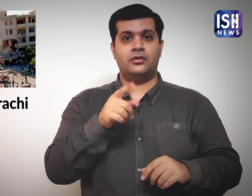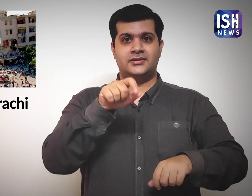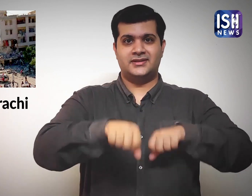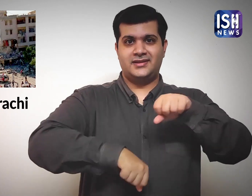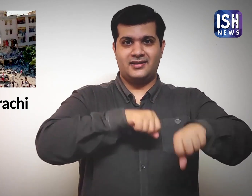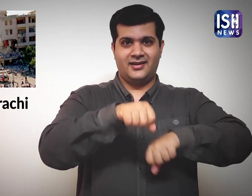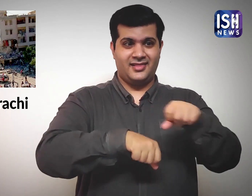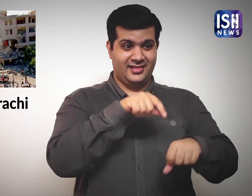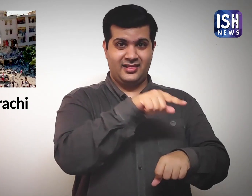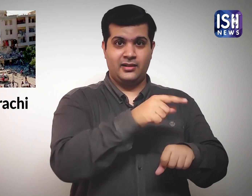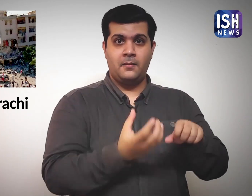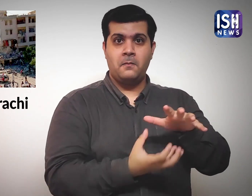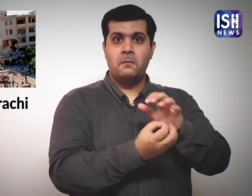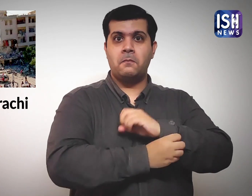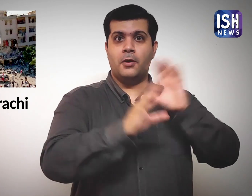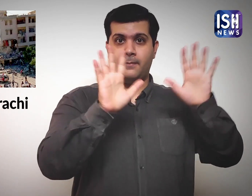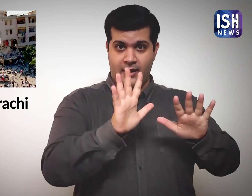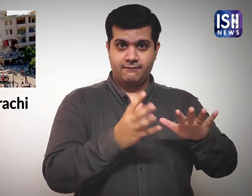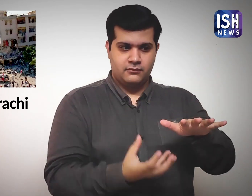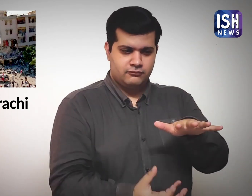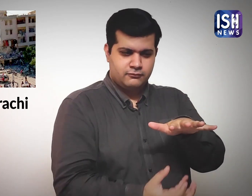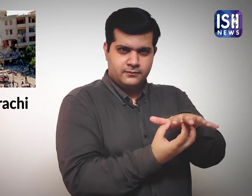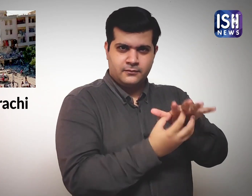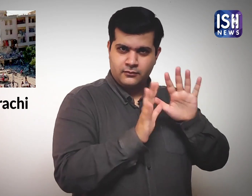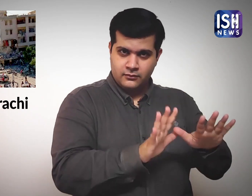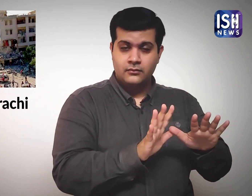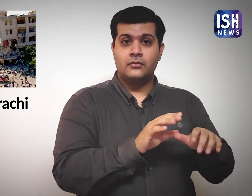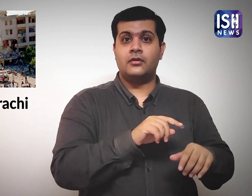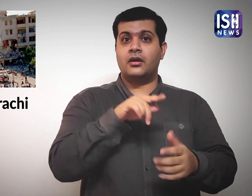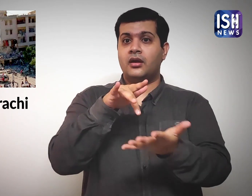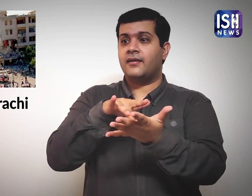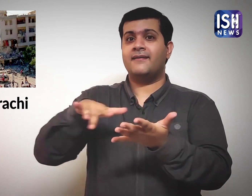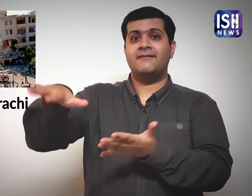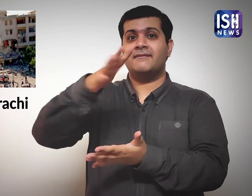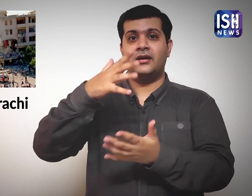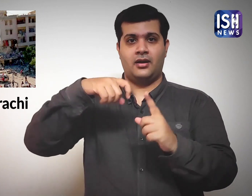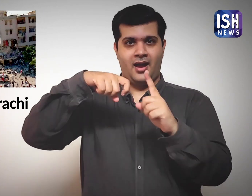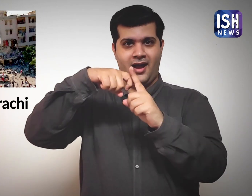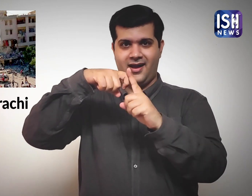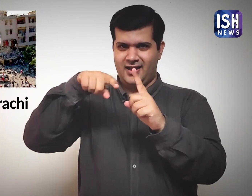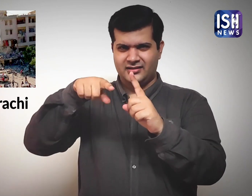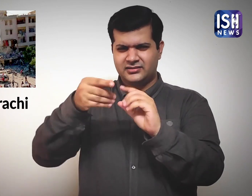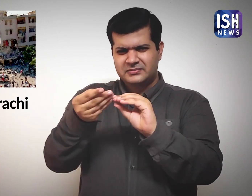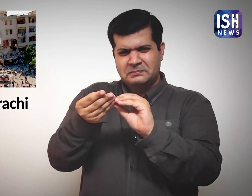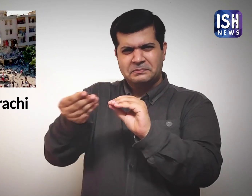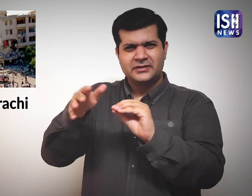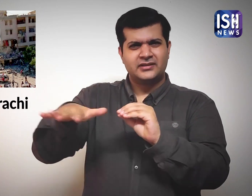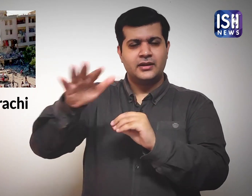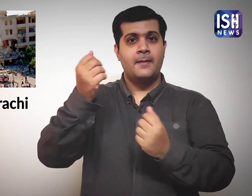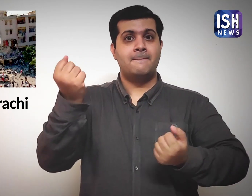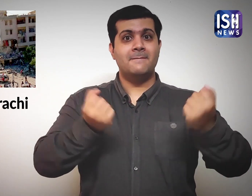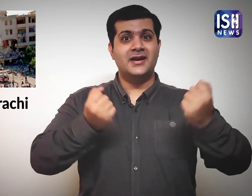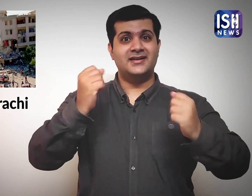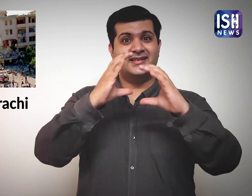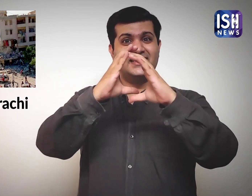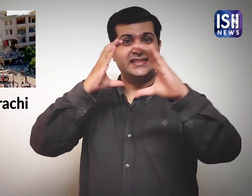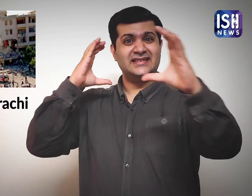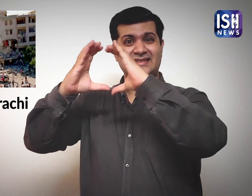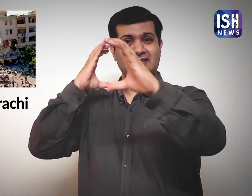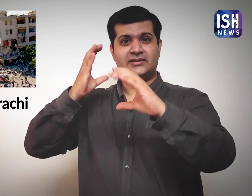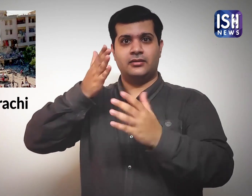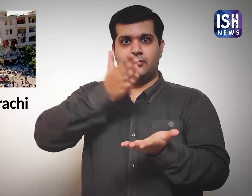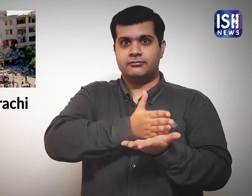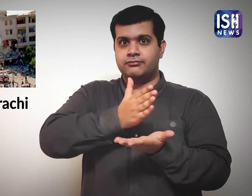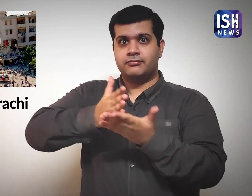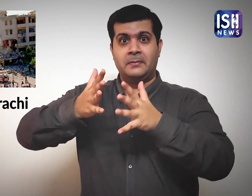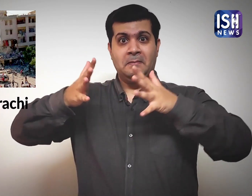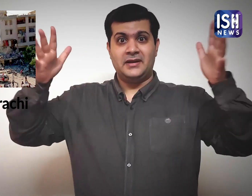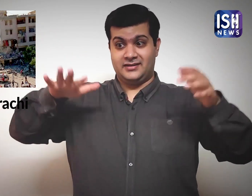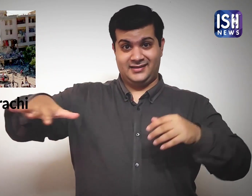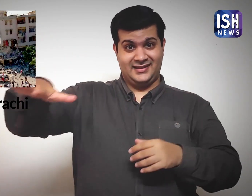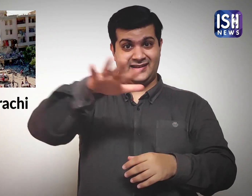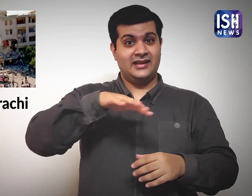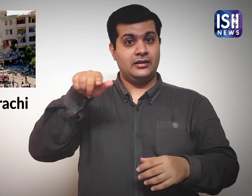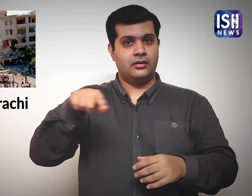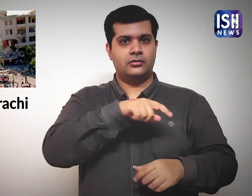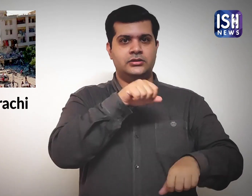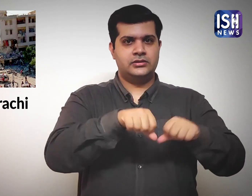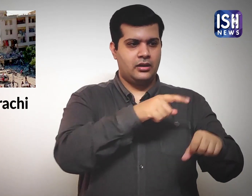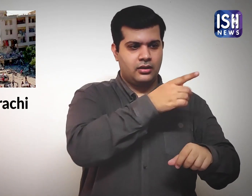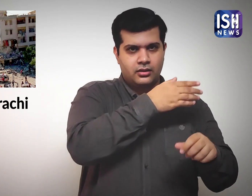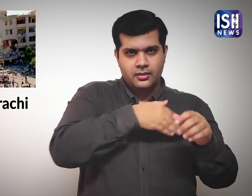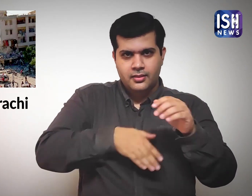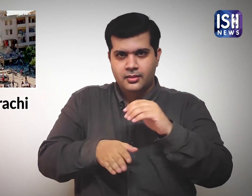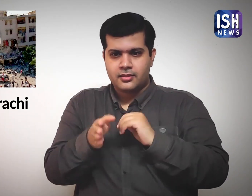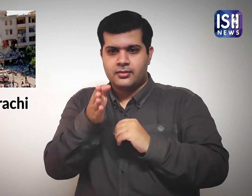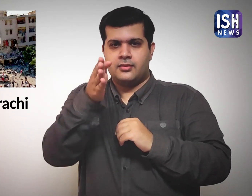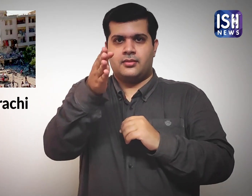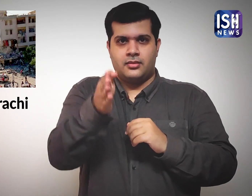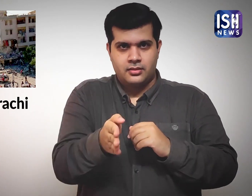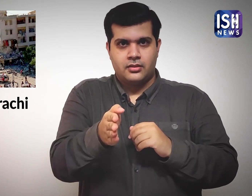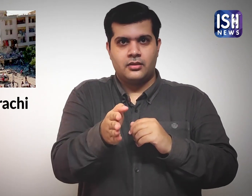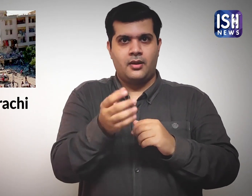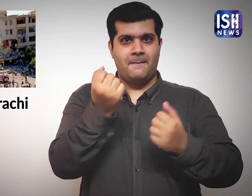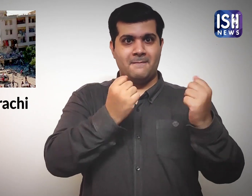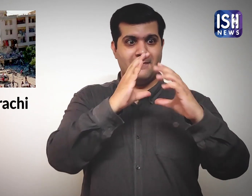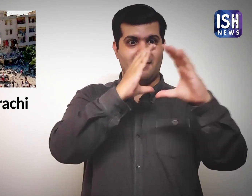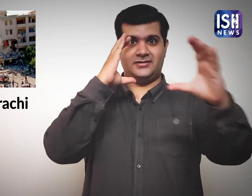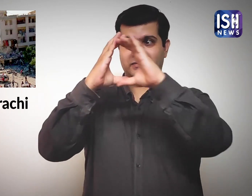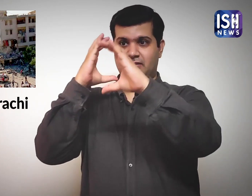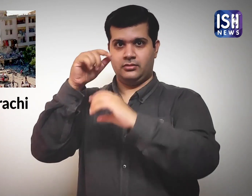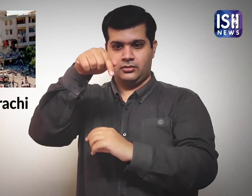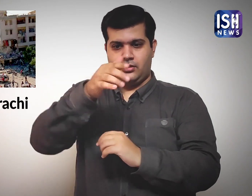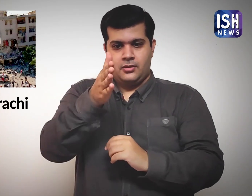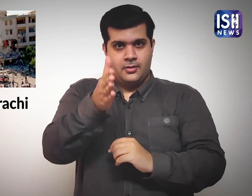A bicycle rigged with explosives had been parked at a bus terminal near Karachi.